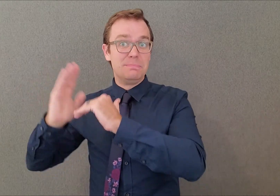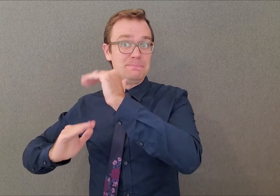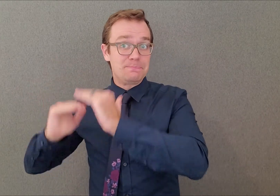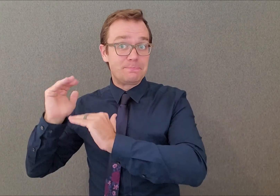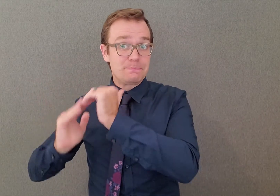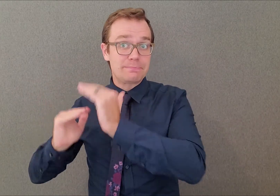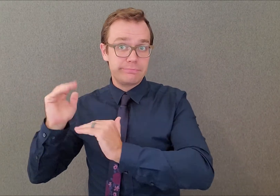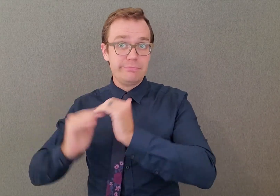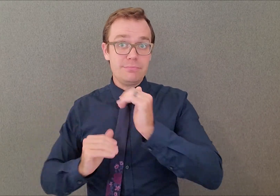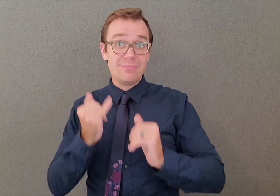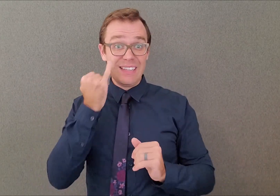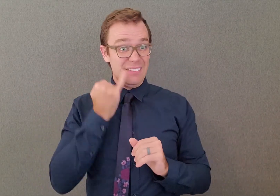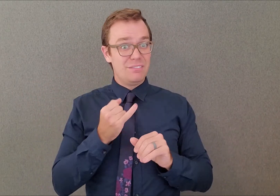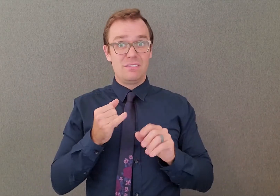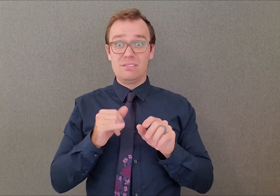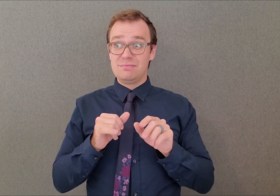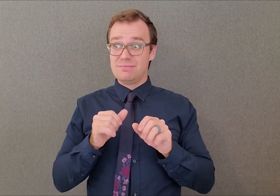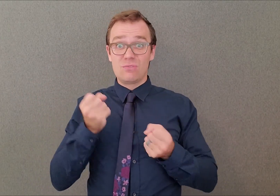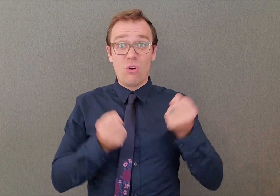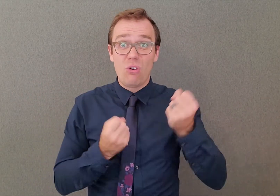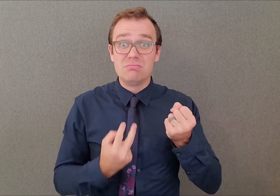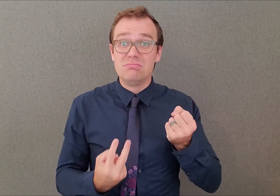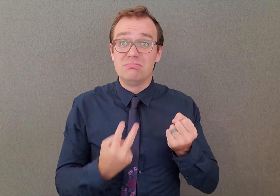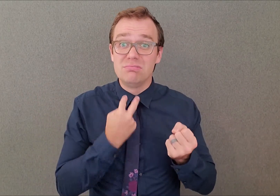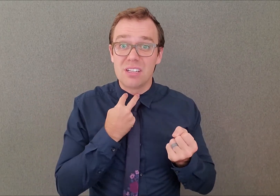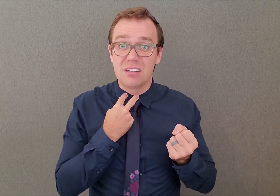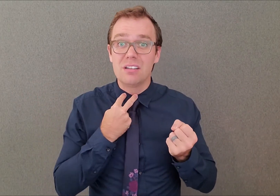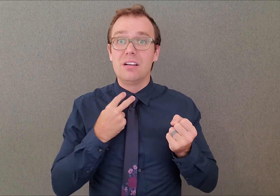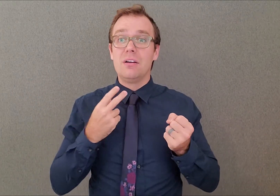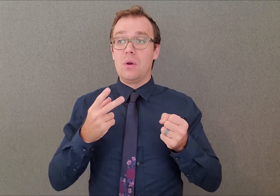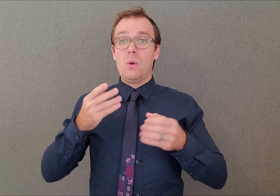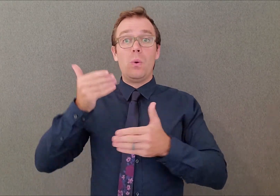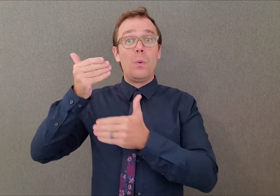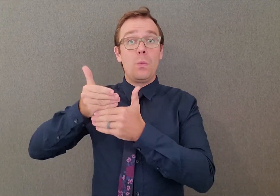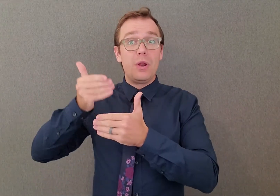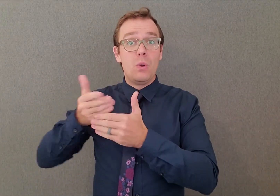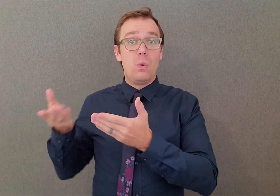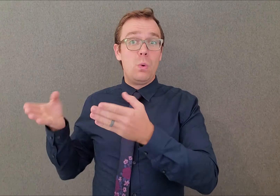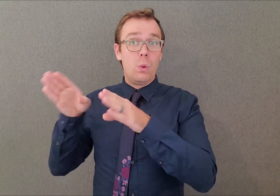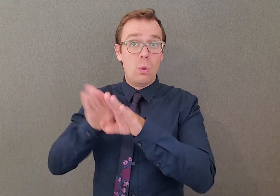If you must remain in your car, keep car windows and vents closed